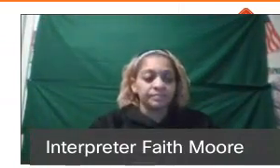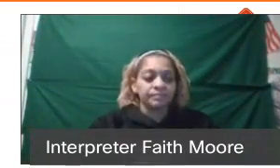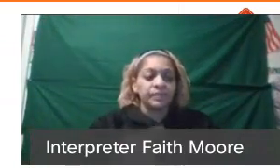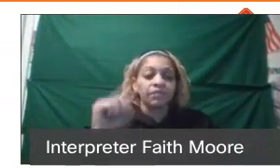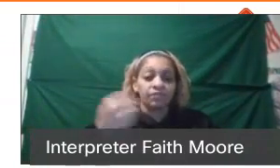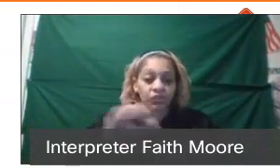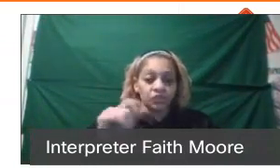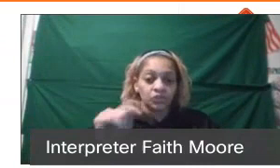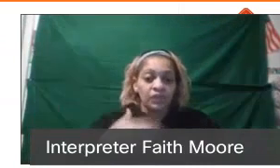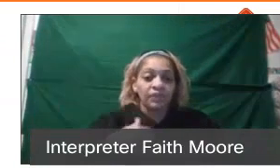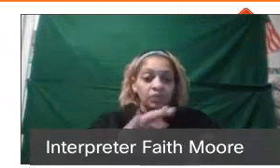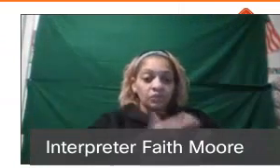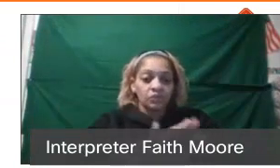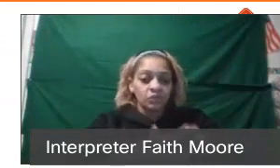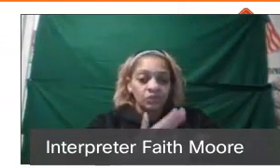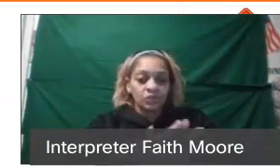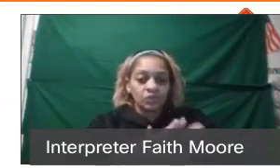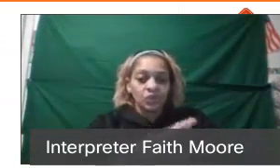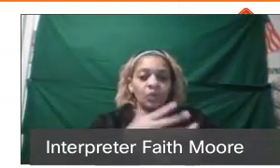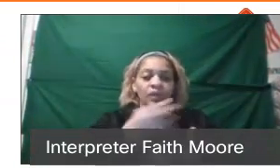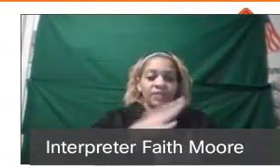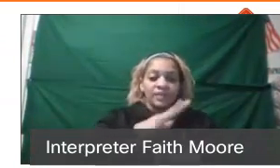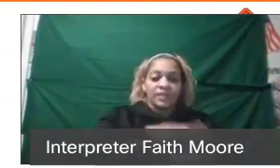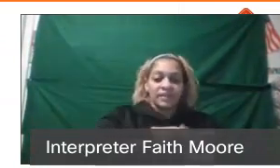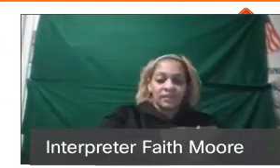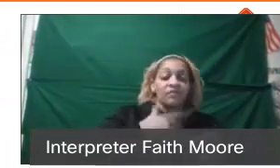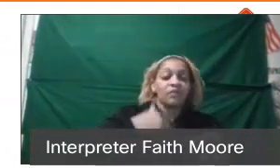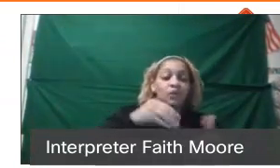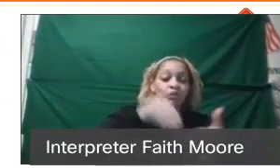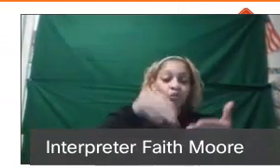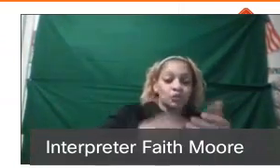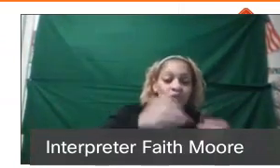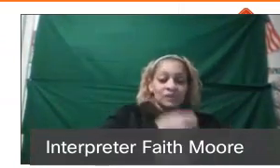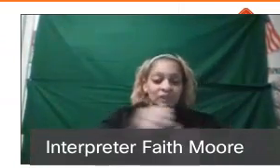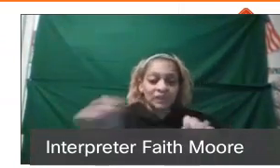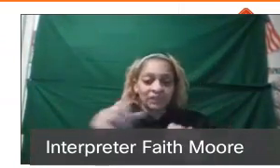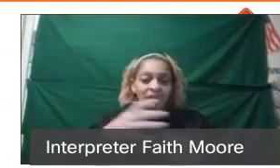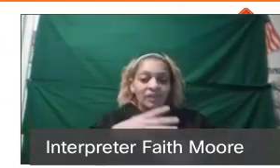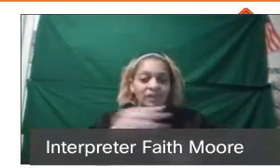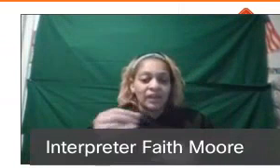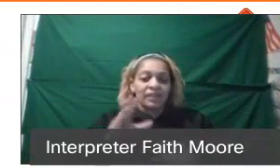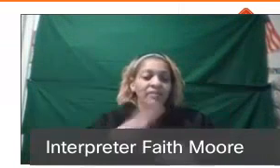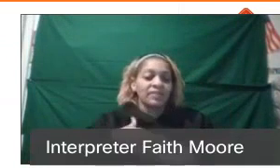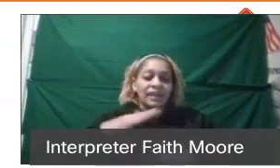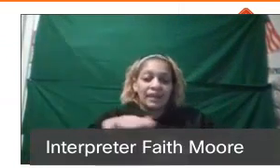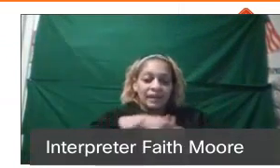They want to send them to the expedite and art for student safety for coursing and for the carrying along great fraud.